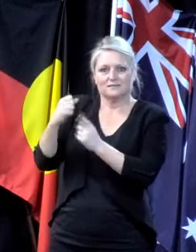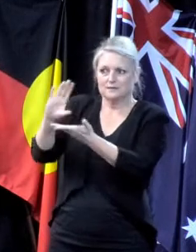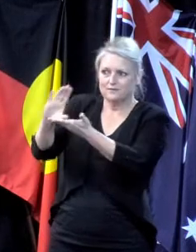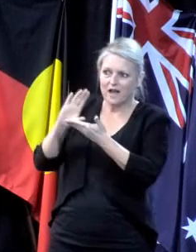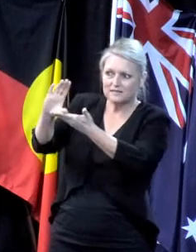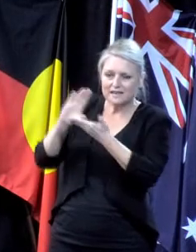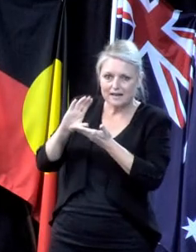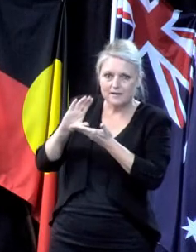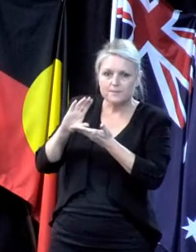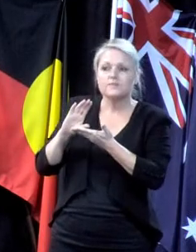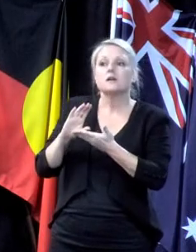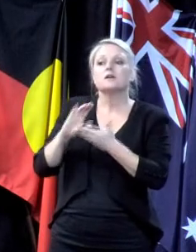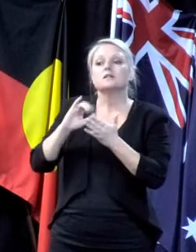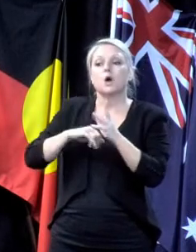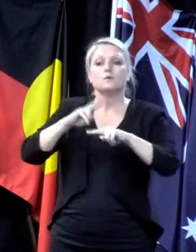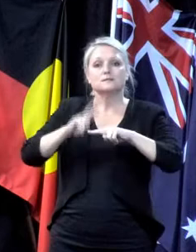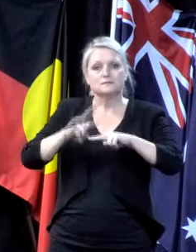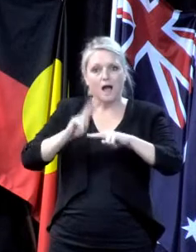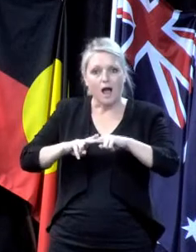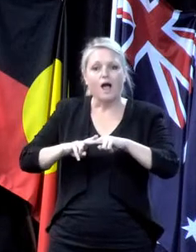teacher aid hours and guidance office hours decrease.